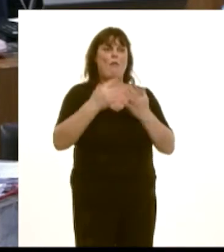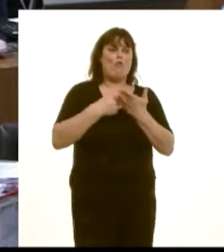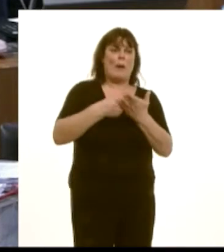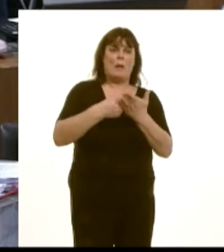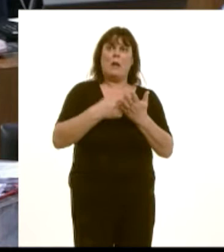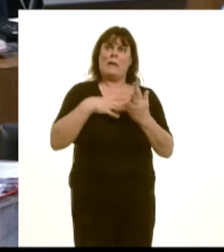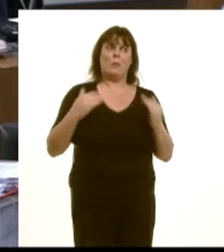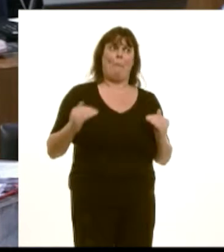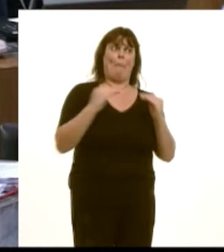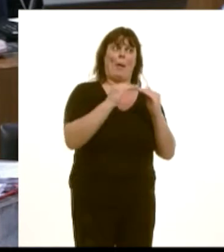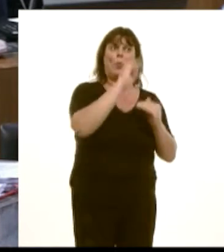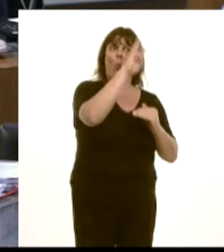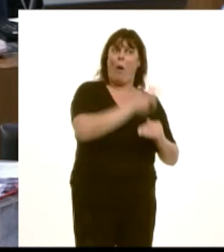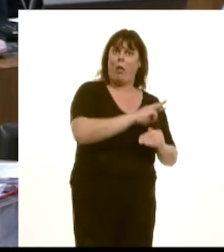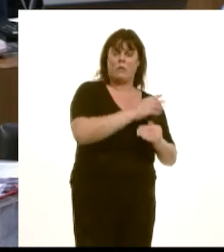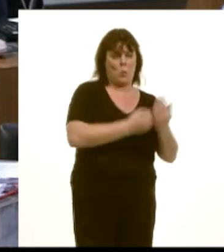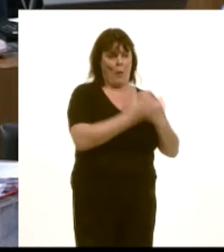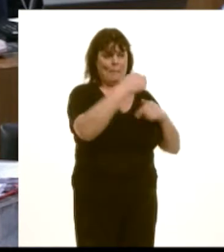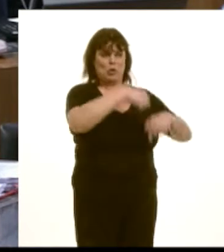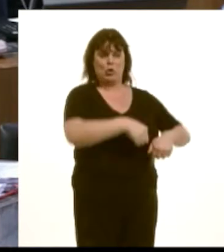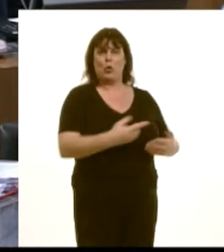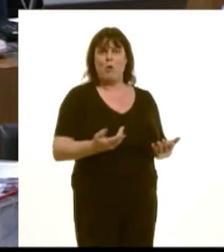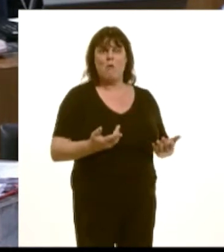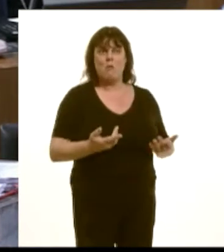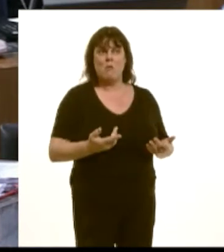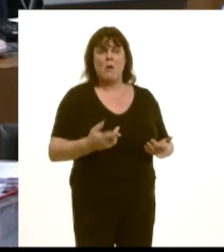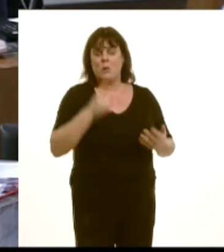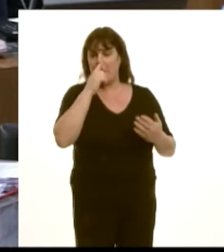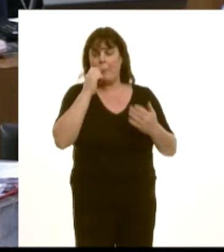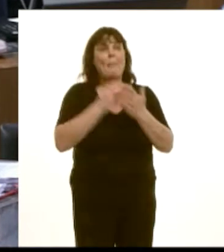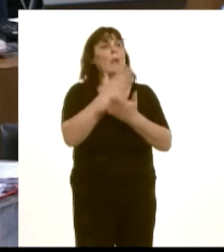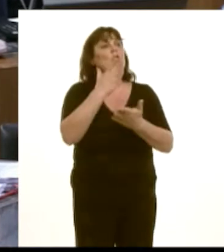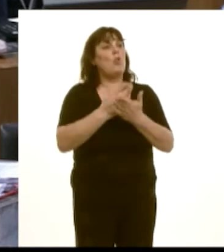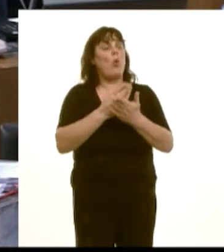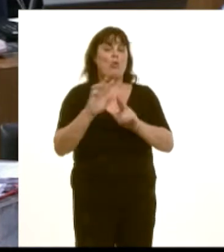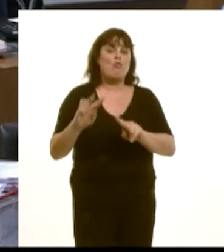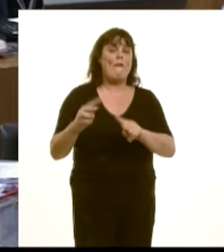made fit with the situation in Wales. To ensure that this is an appropriate and comprehensive